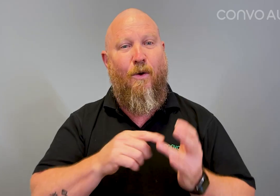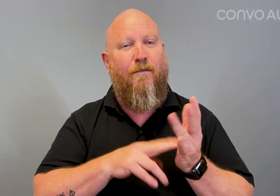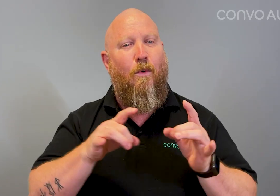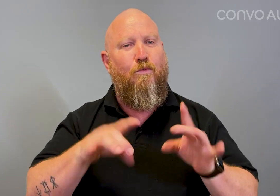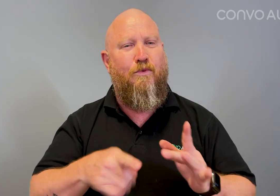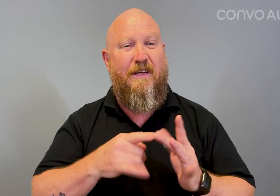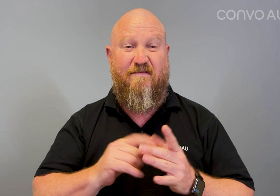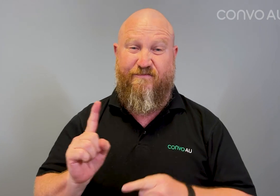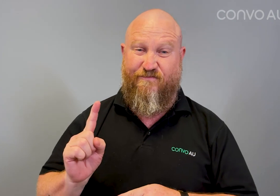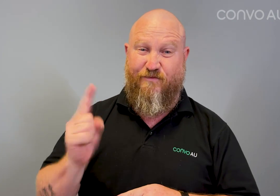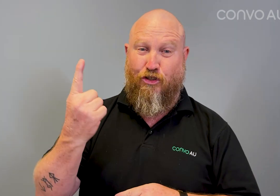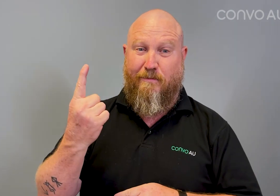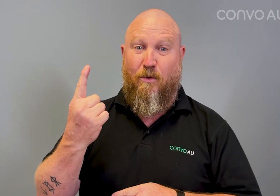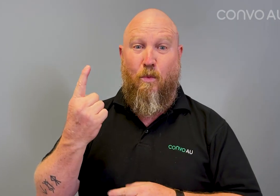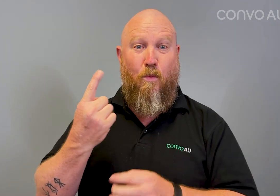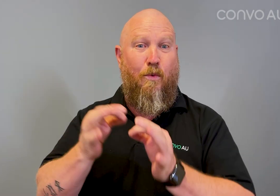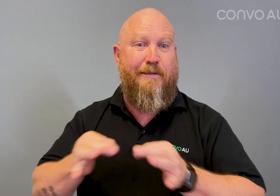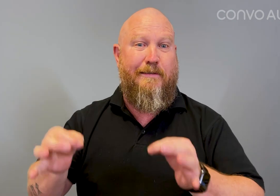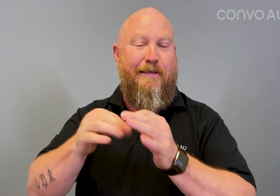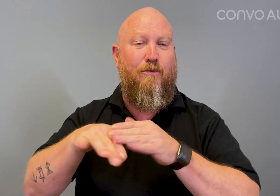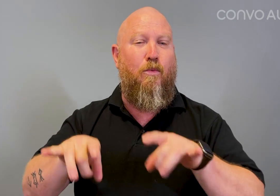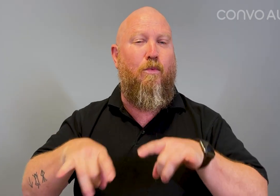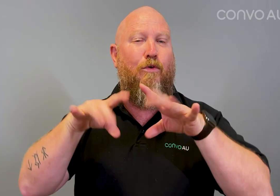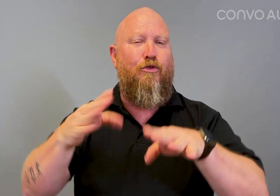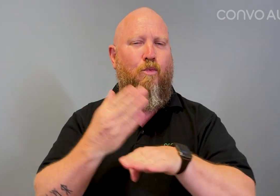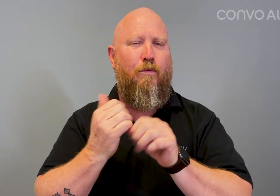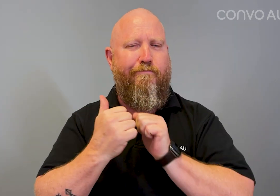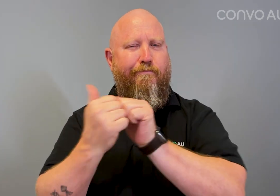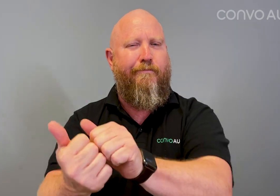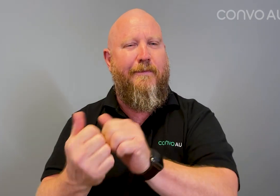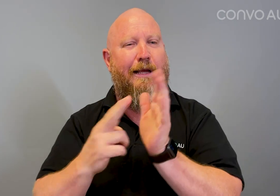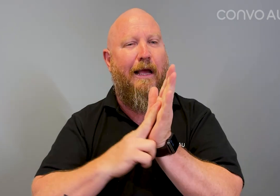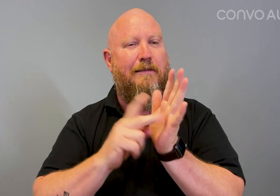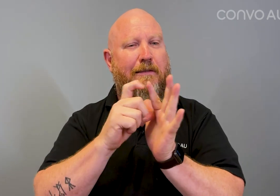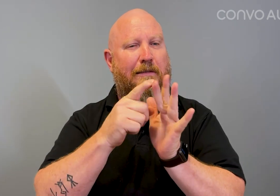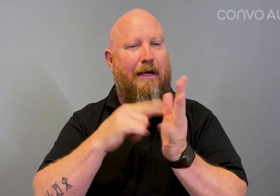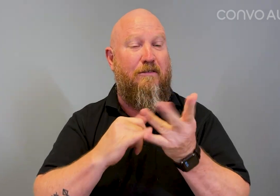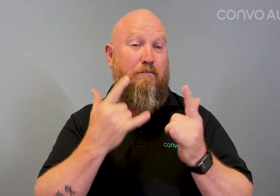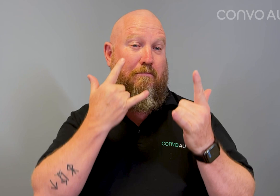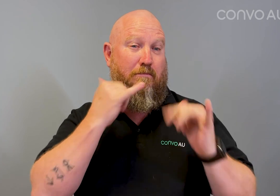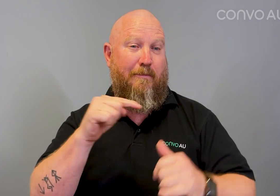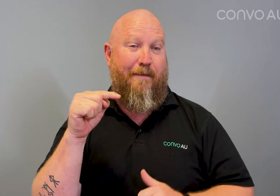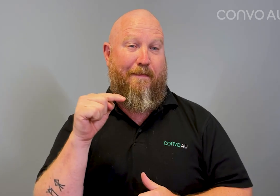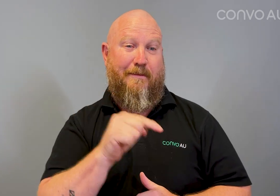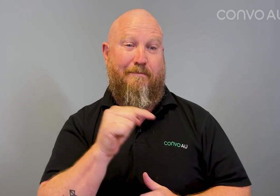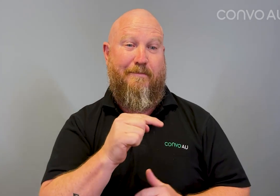Convo Australia is the first organisation in Australia to work with NDIS to pilot